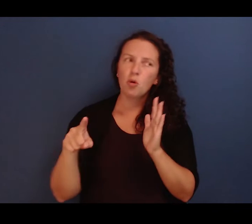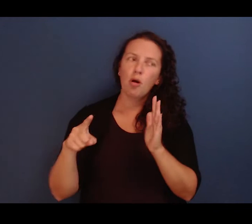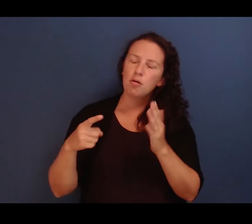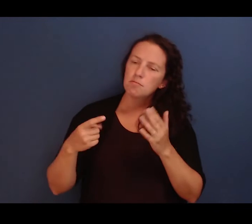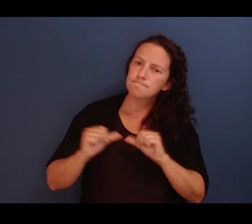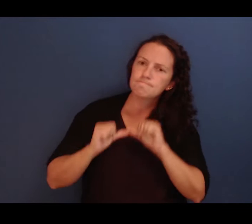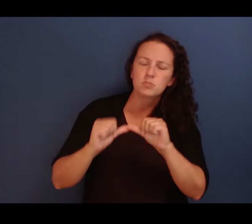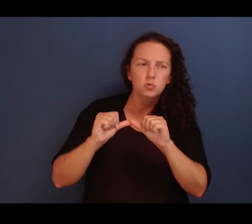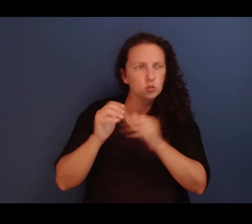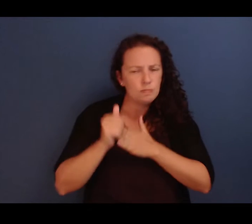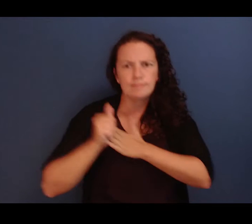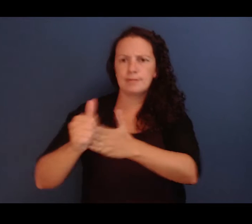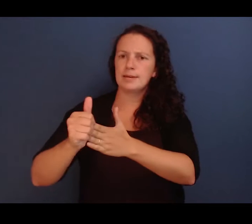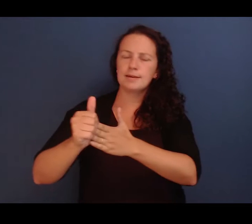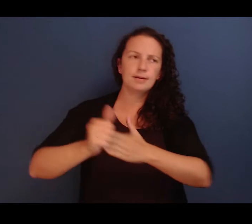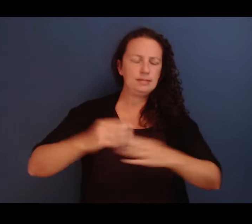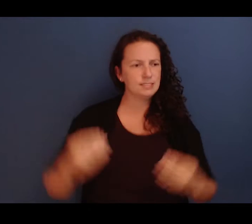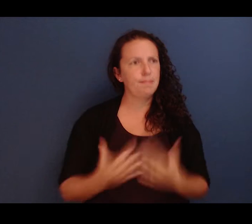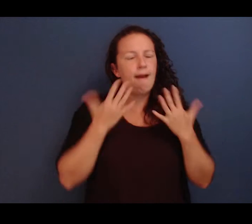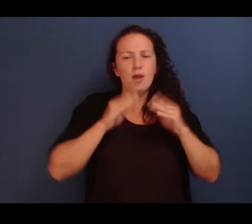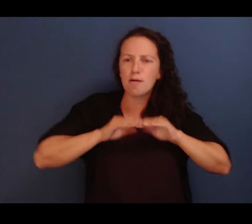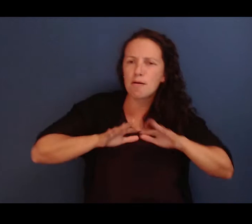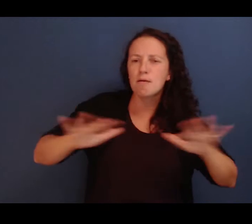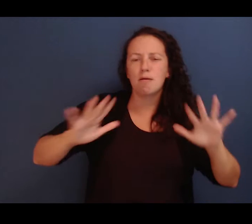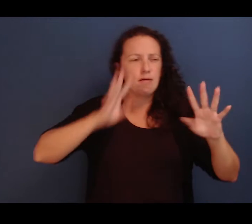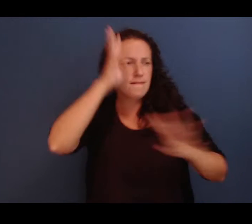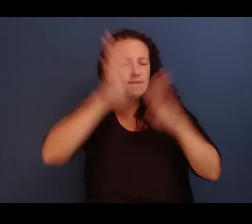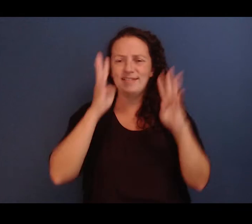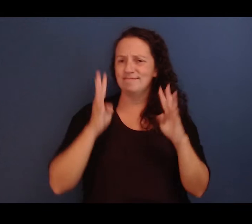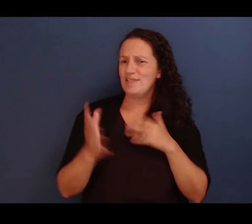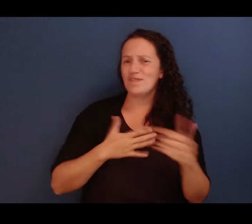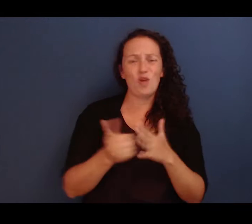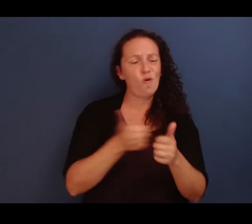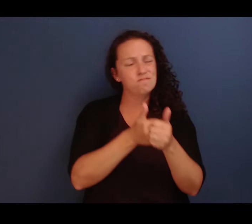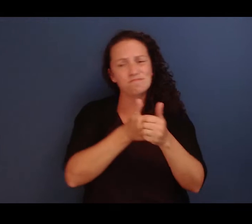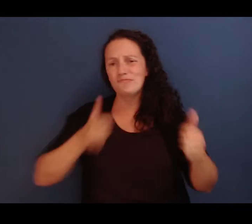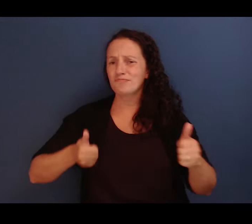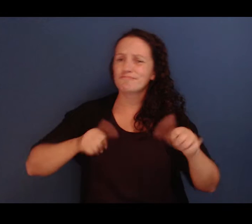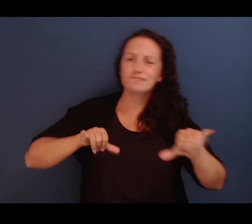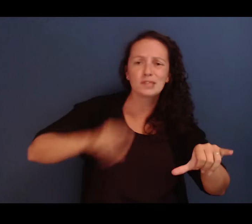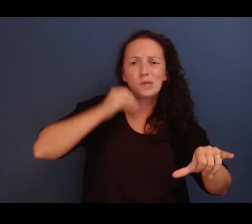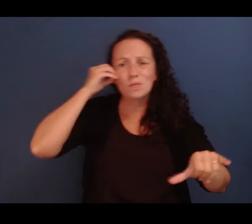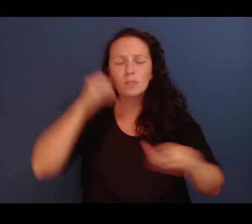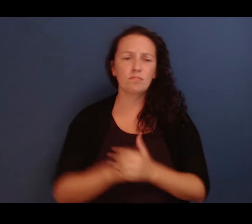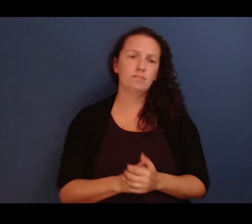to lead, inspire, and innovate despite not being together face-to-face. You do whatever